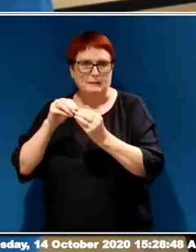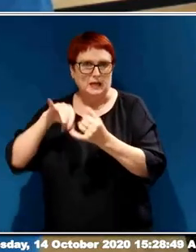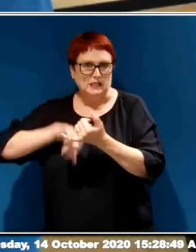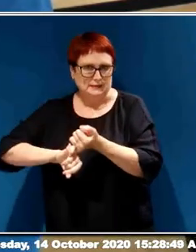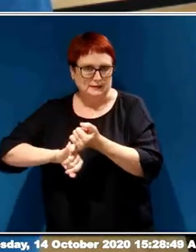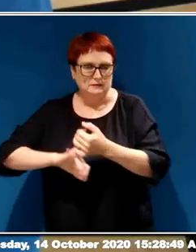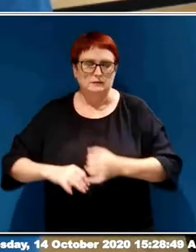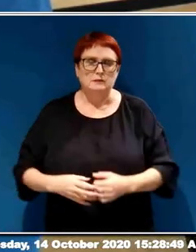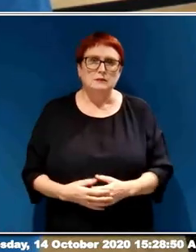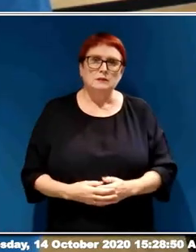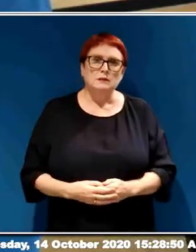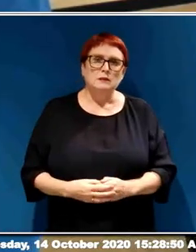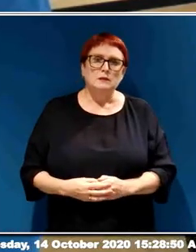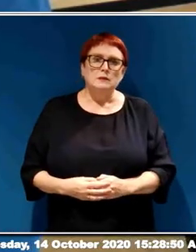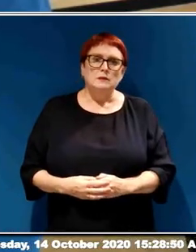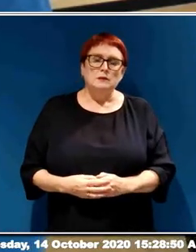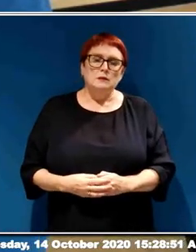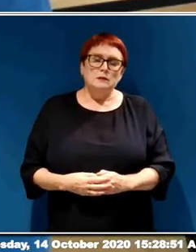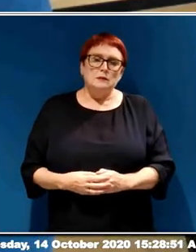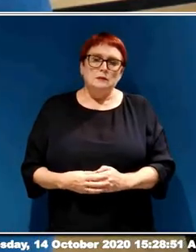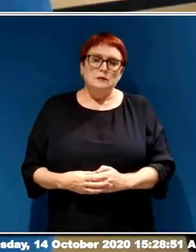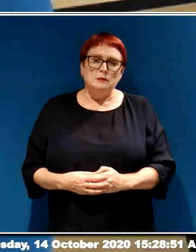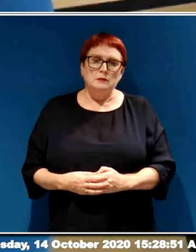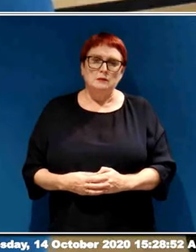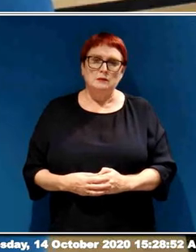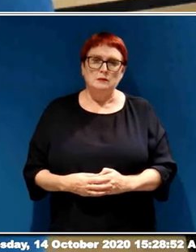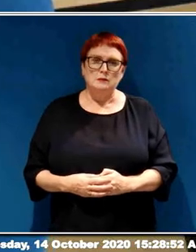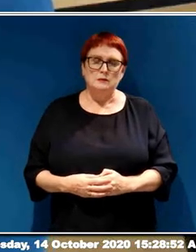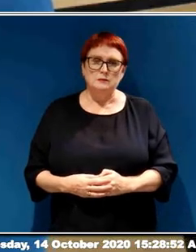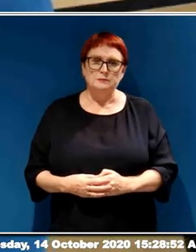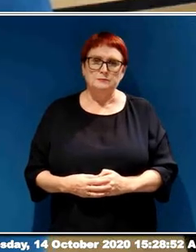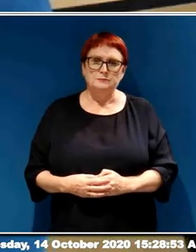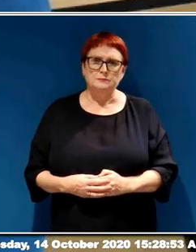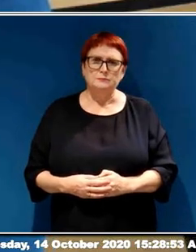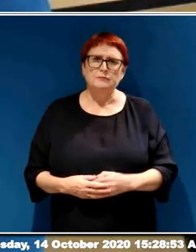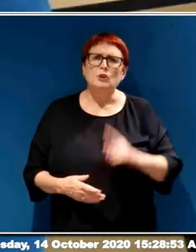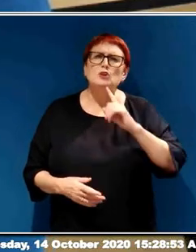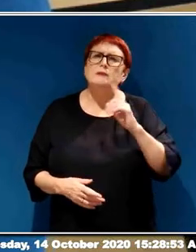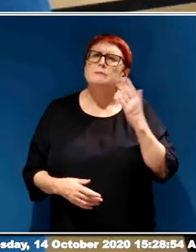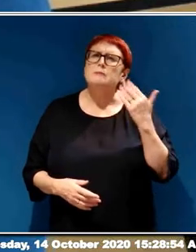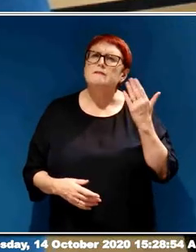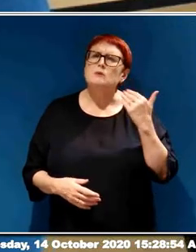And you say that some people think it's a program used to help students with